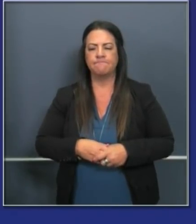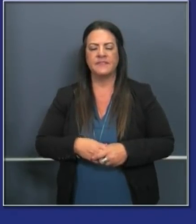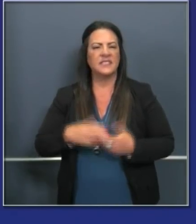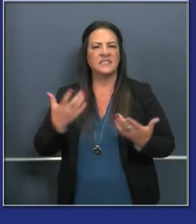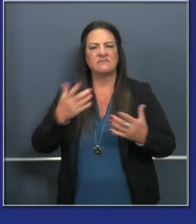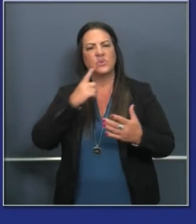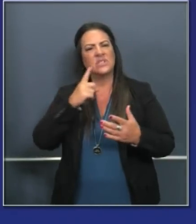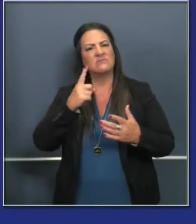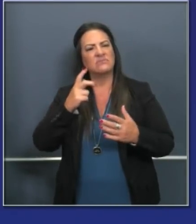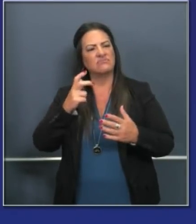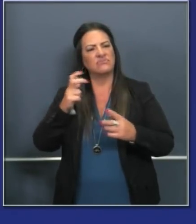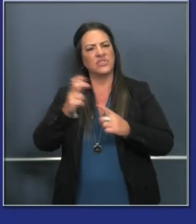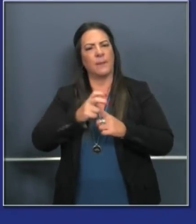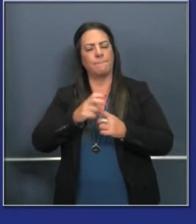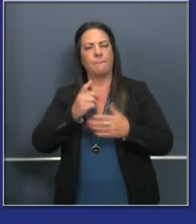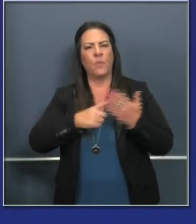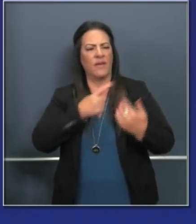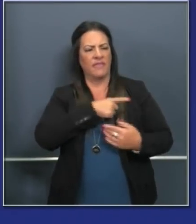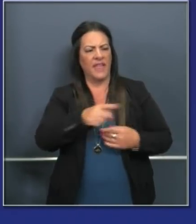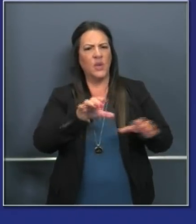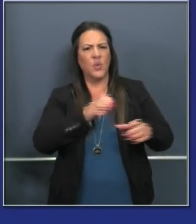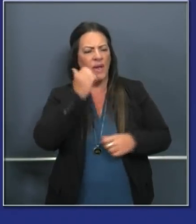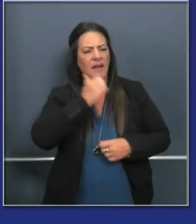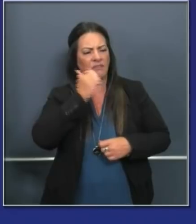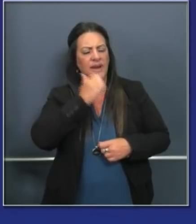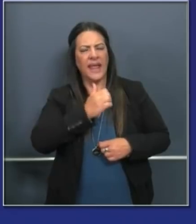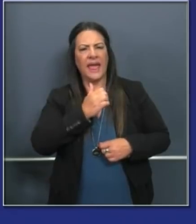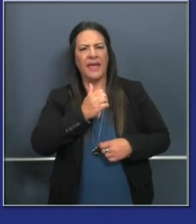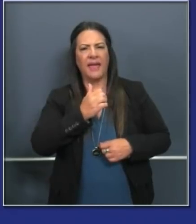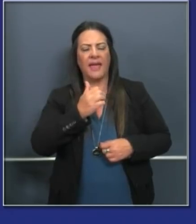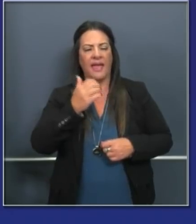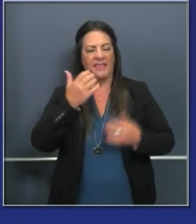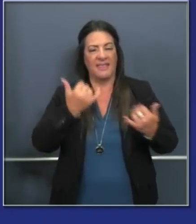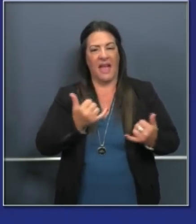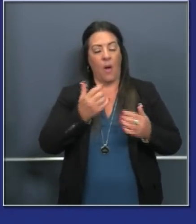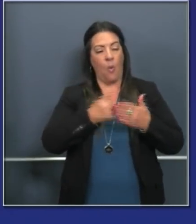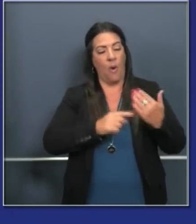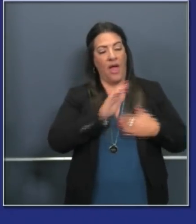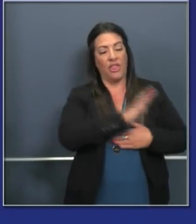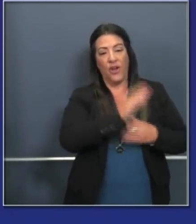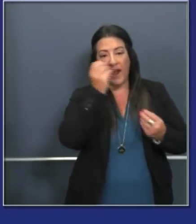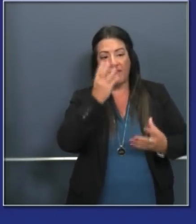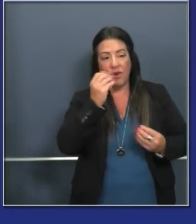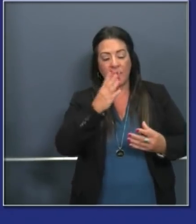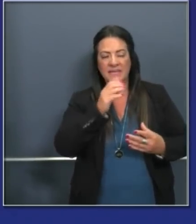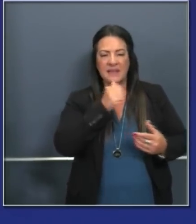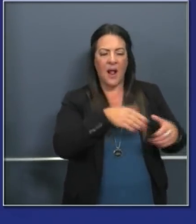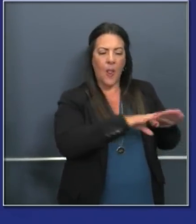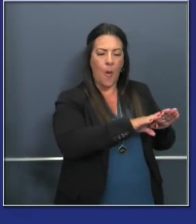DOING ON OUR THESE DATA EXPERTISE EXPERTISE TODAY PROVIDE SECOND TONIGHT, IT'S